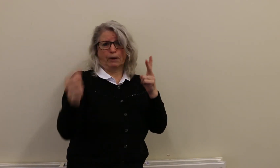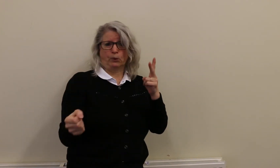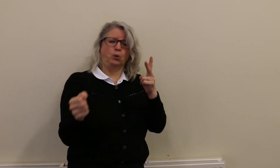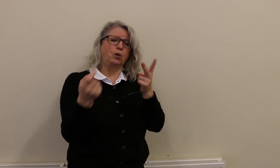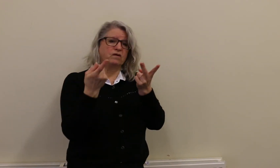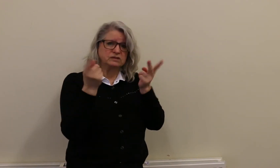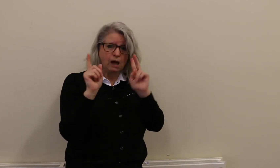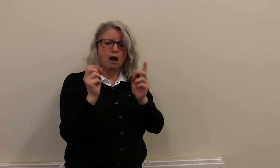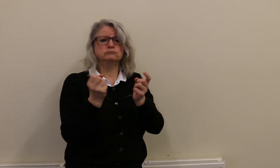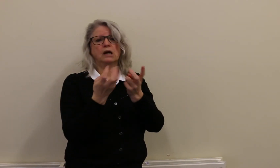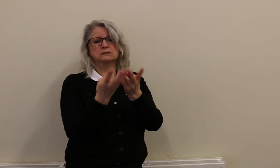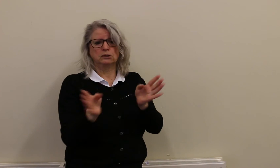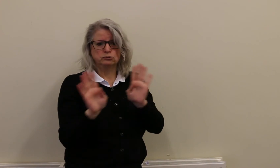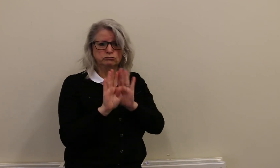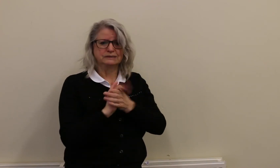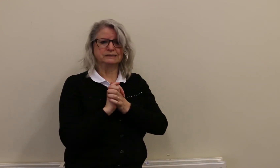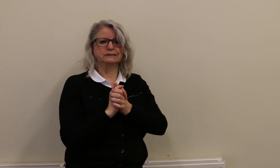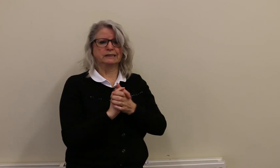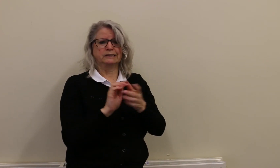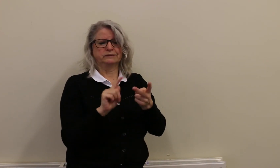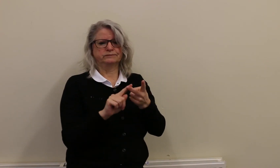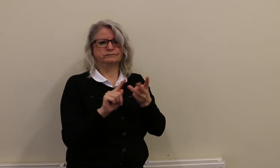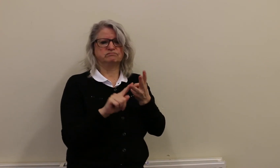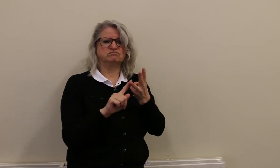removing directors;trustees from their role;